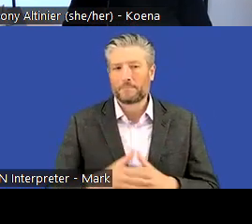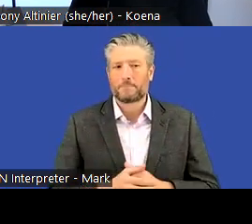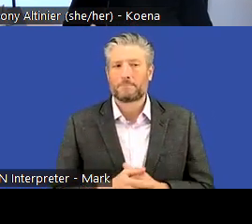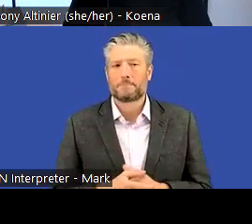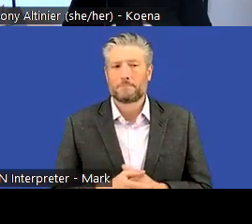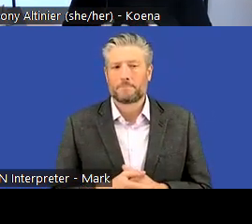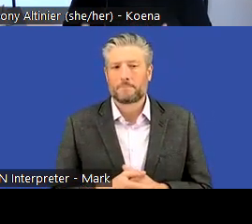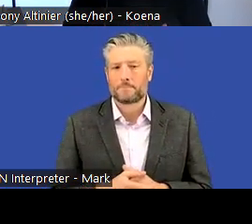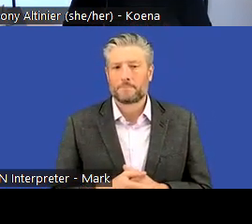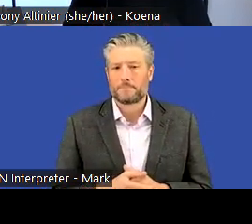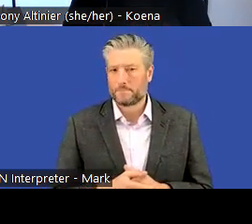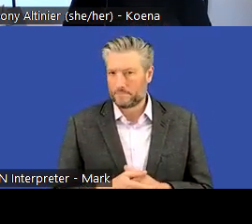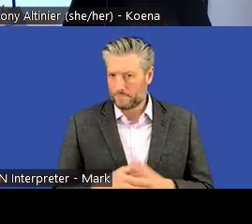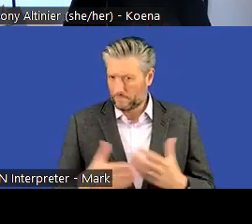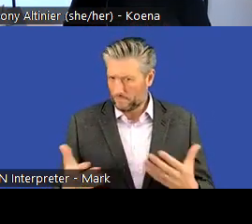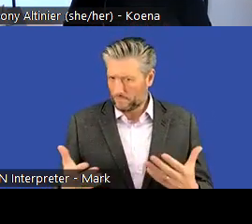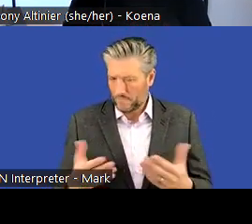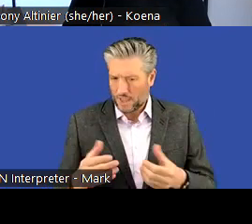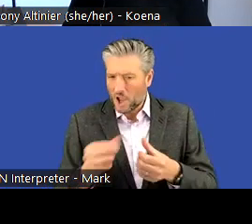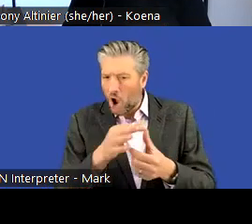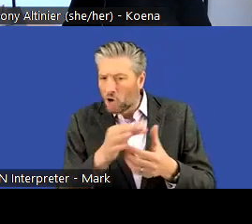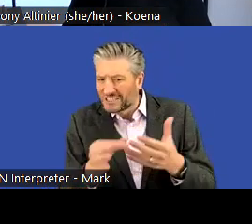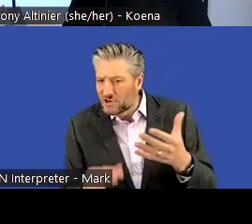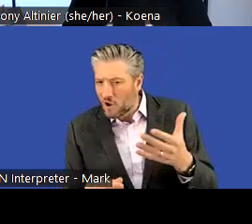Maybe you can have a good score, and it's not accessible at all.